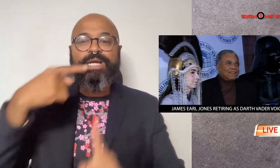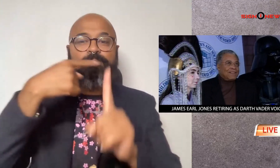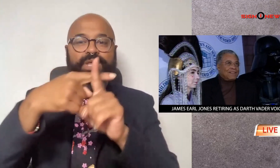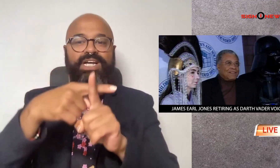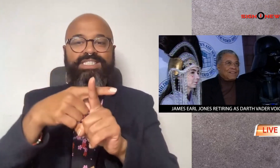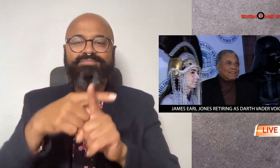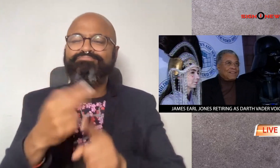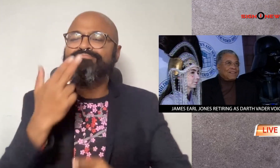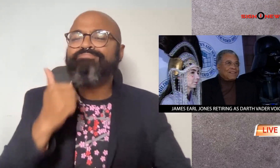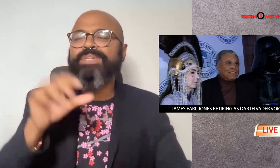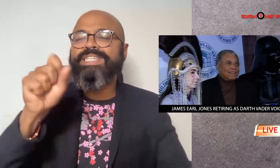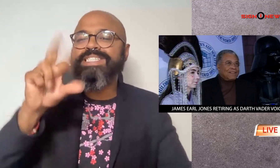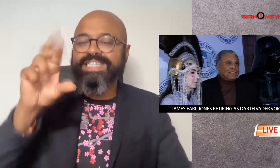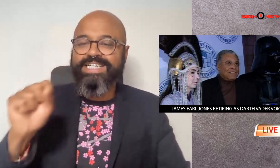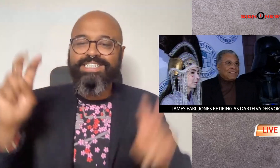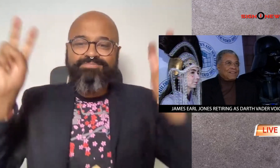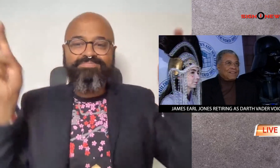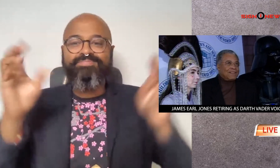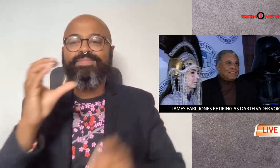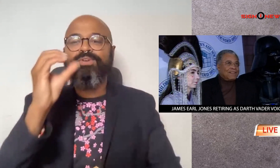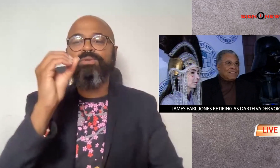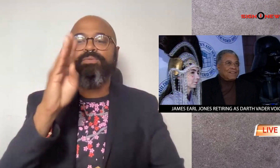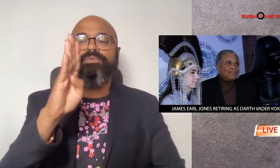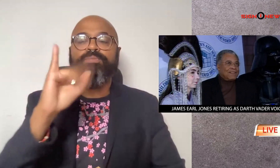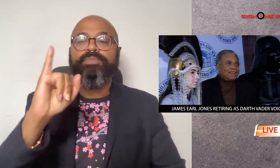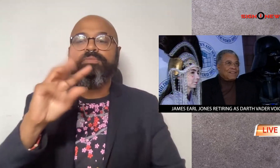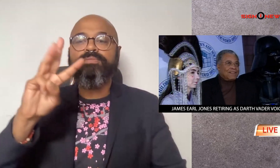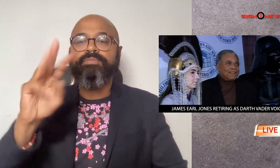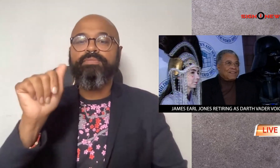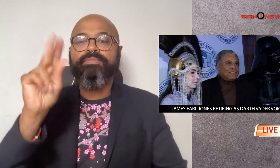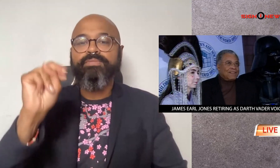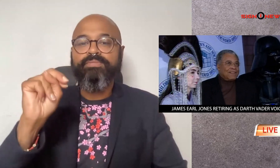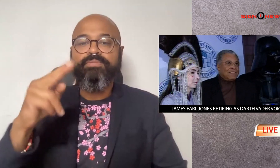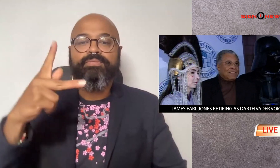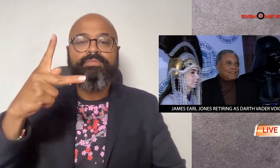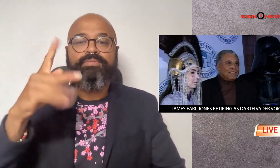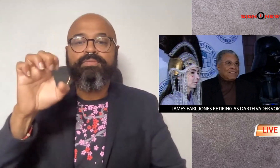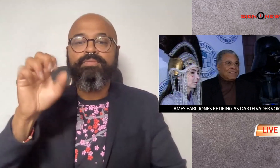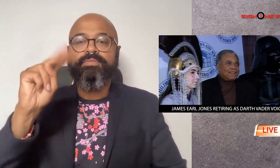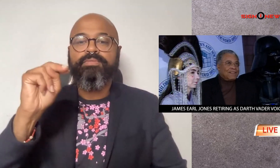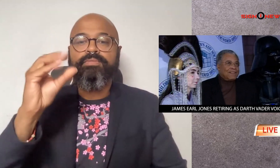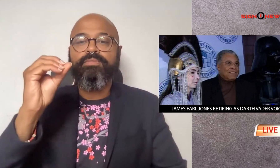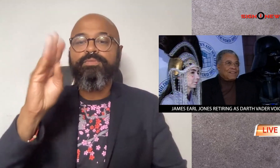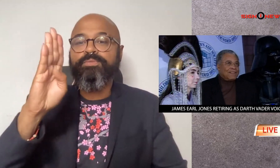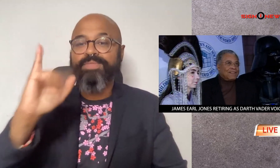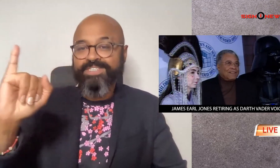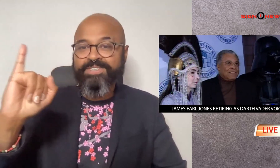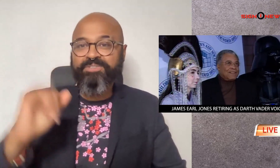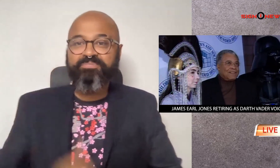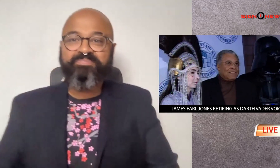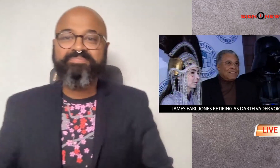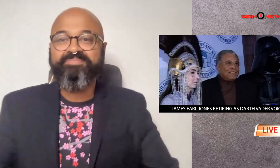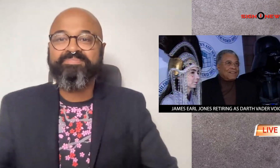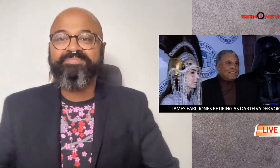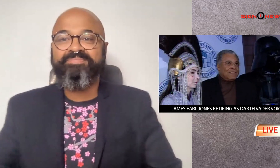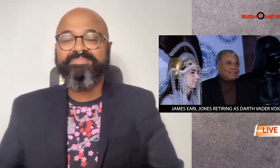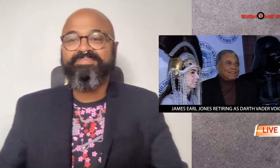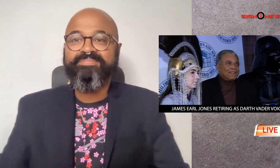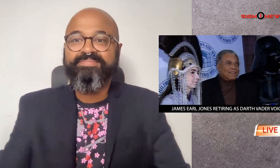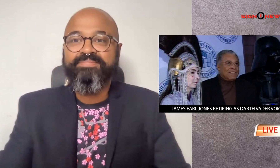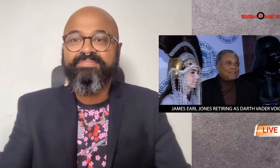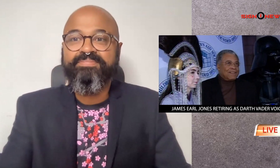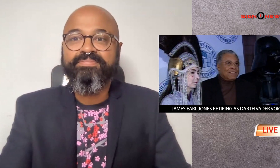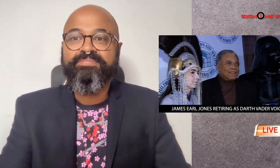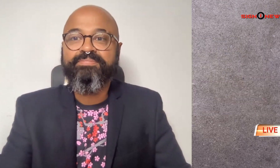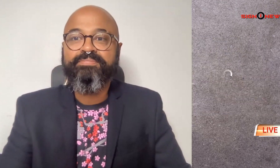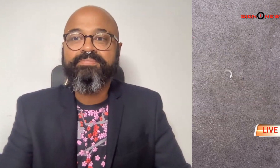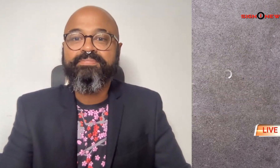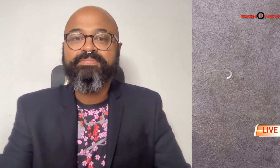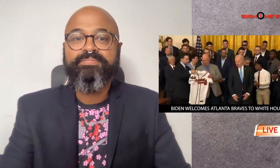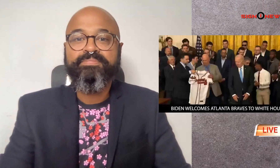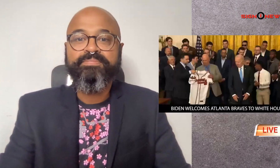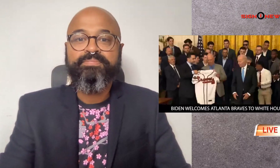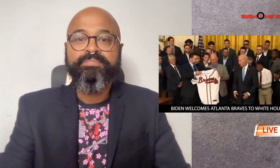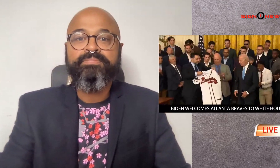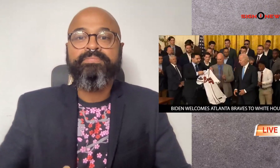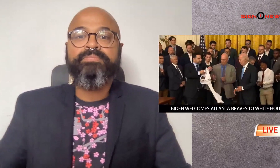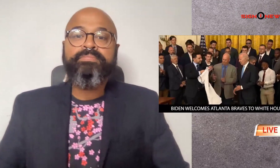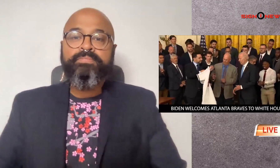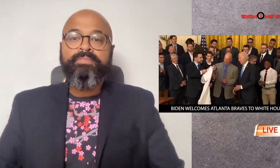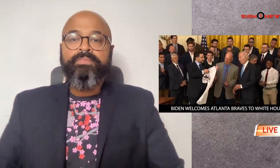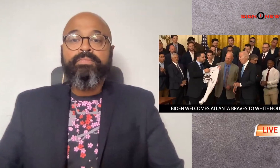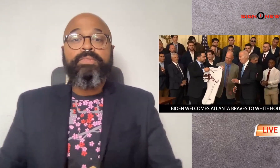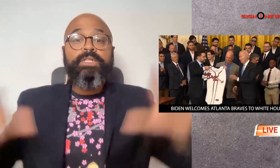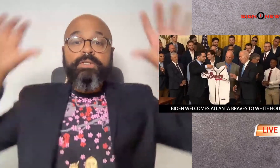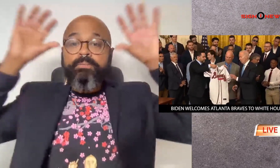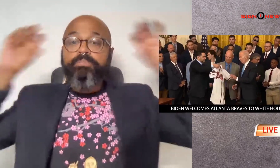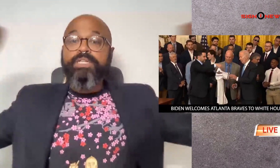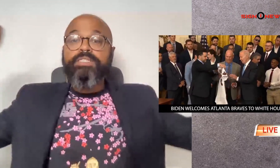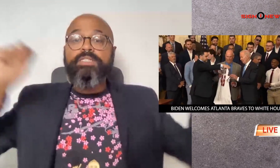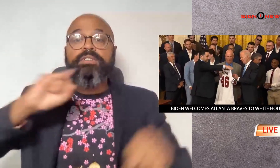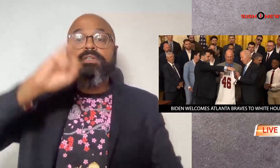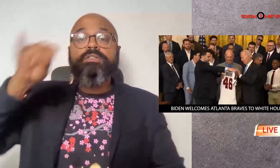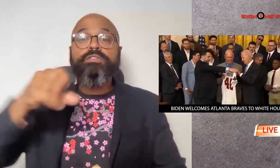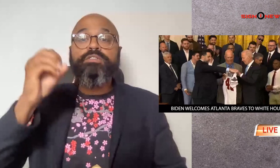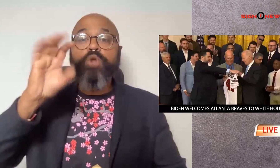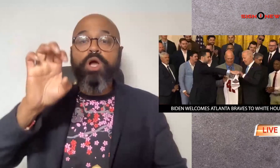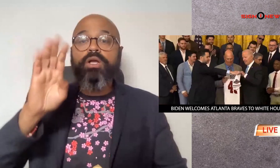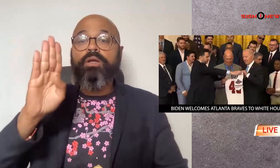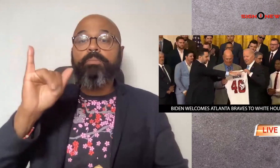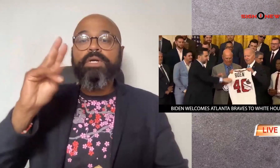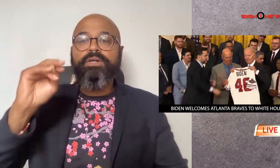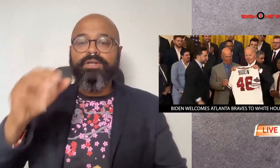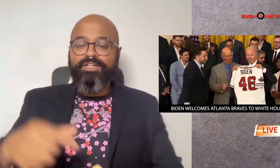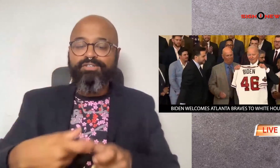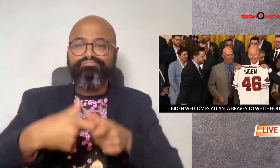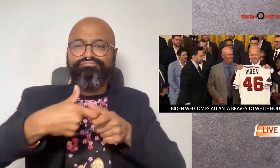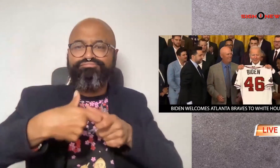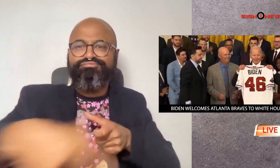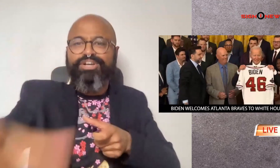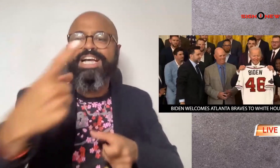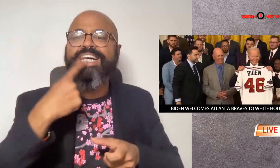miniseries Obi-Wan Kenobi